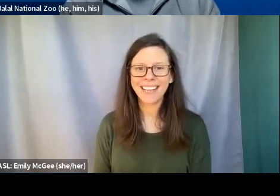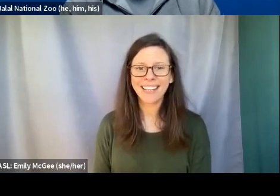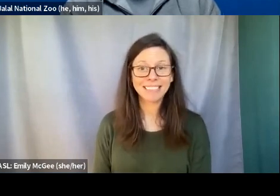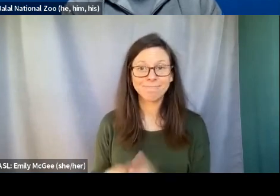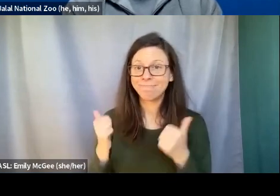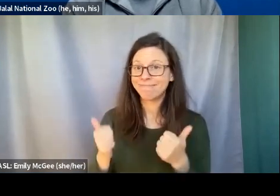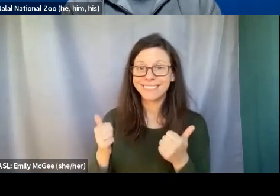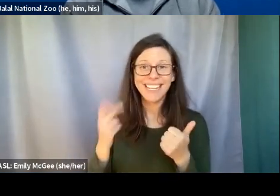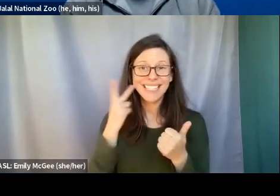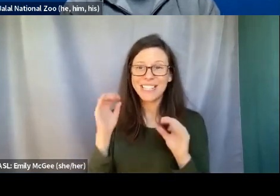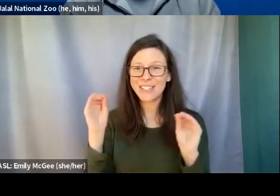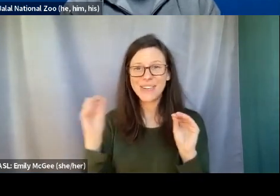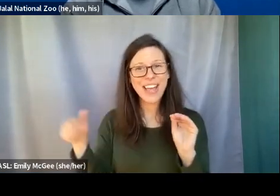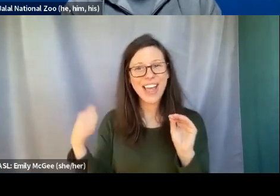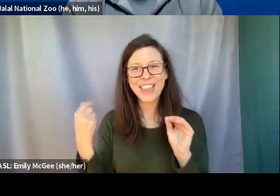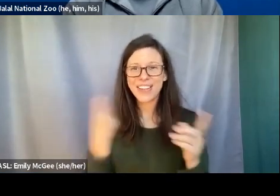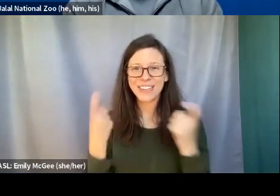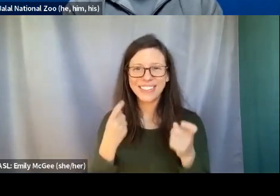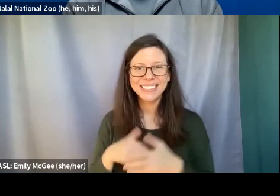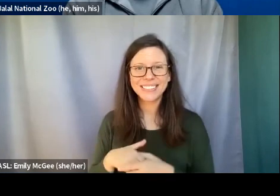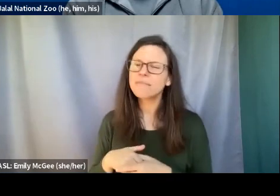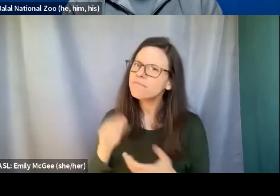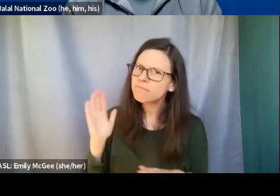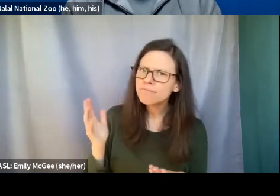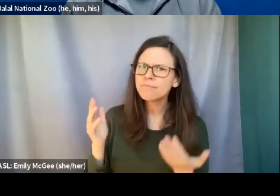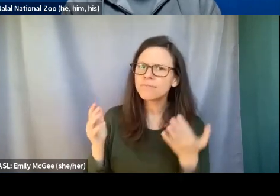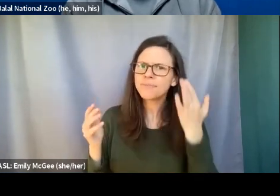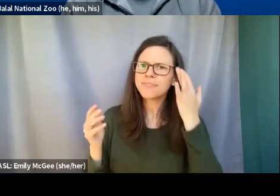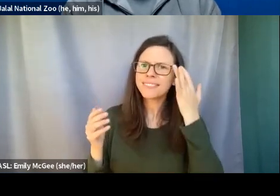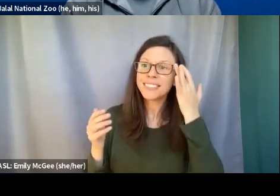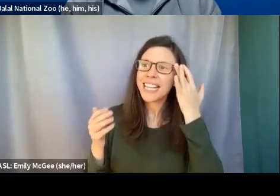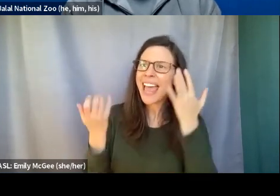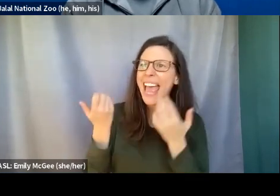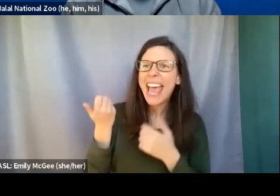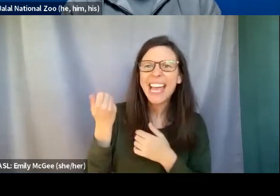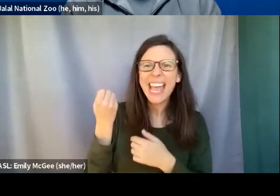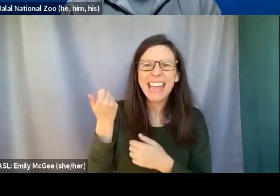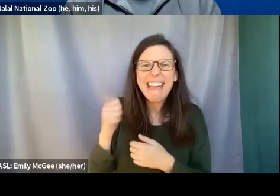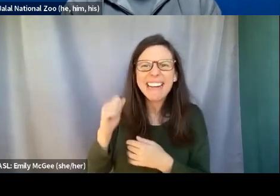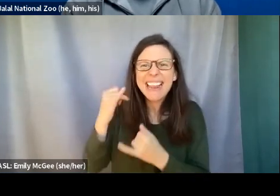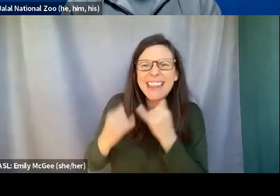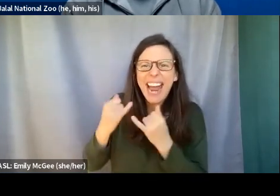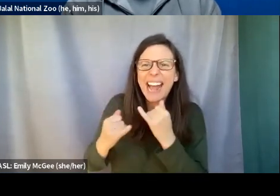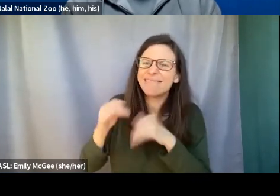final questions. So do you have any final words of wisdom Jalal for all of our viewers watching today?